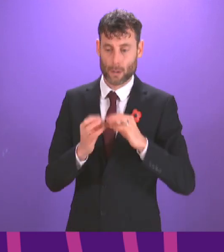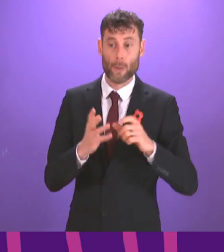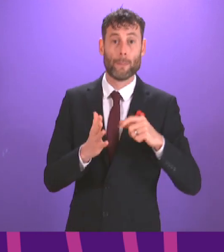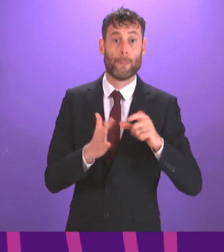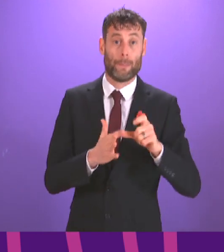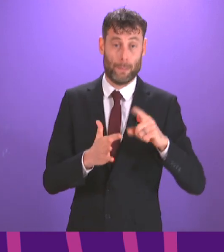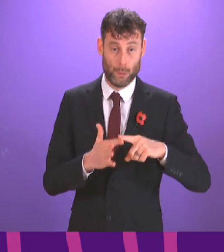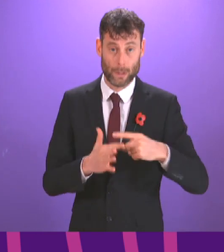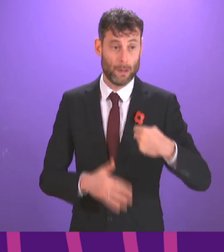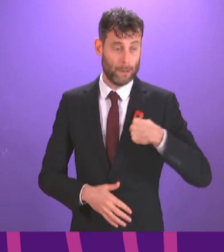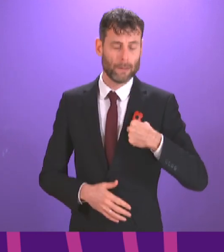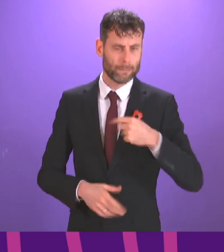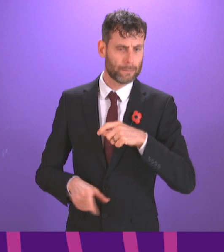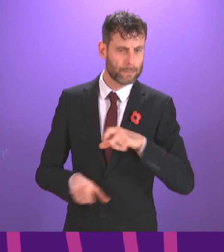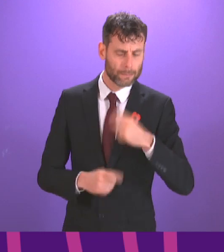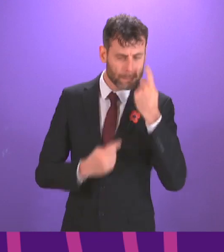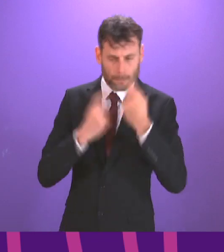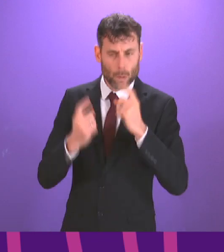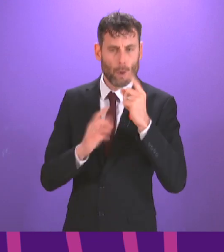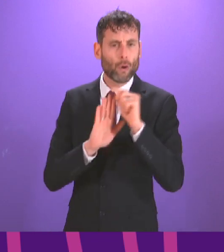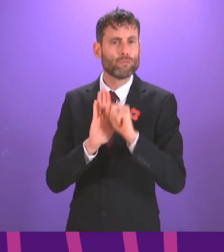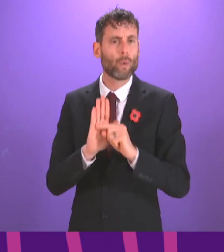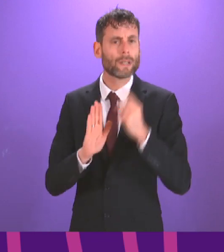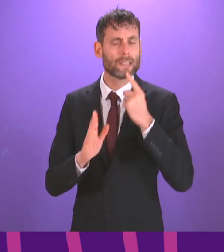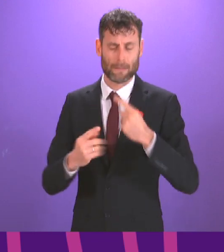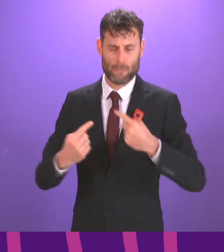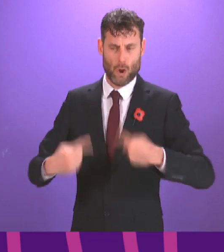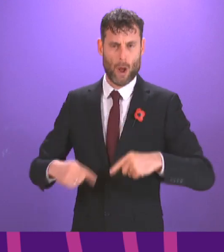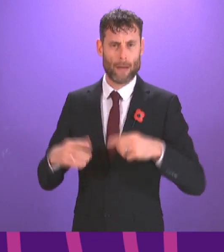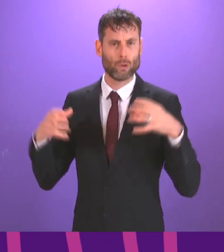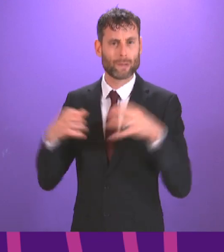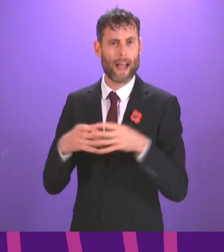the continued restrictions on small indoor meetings in Orkney and Shetland. Meeting socially